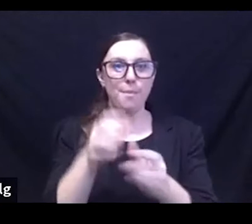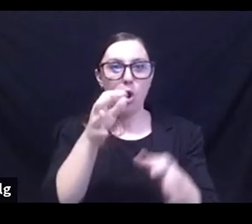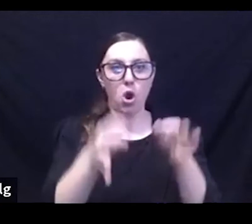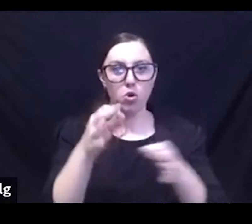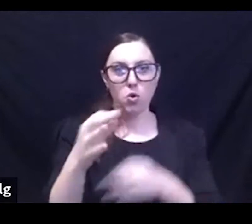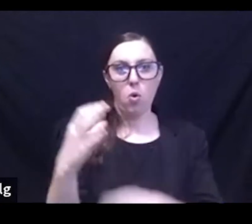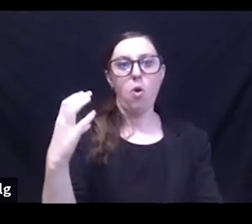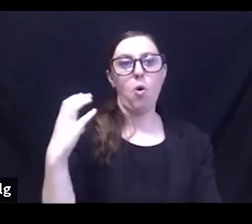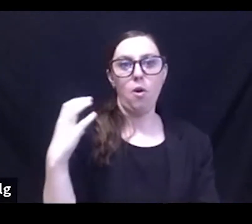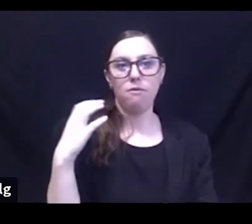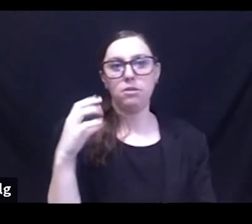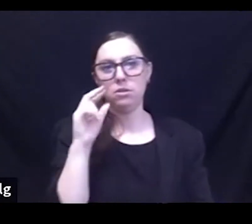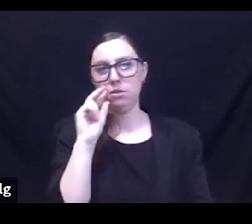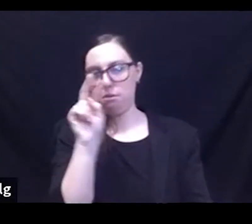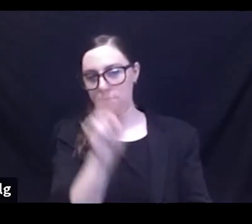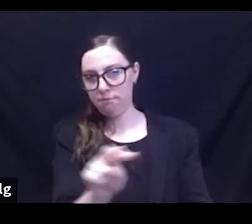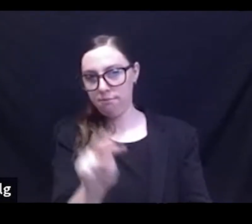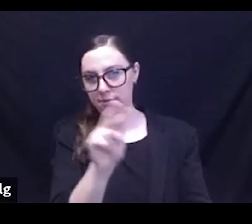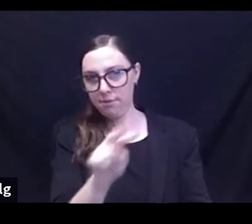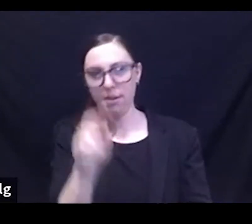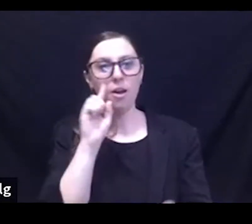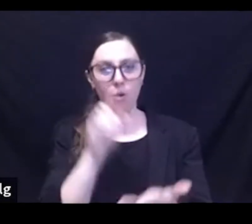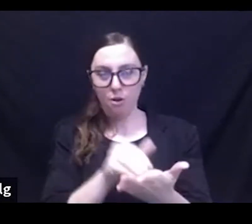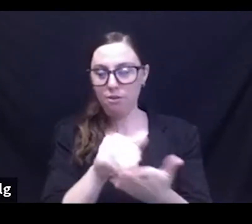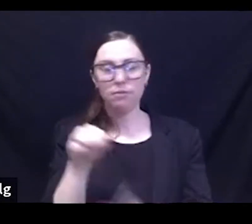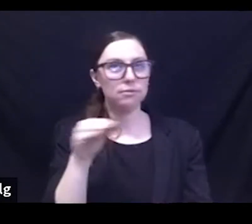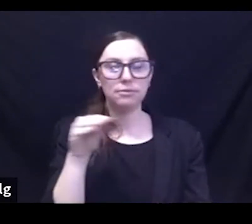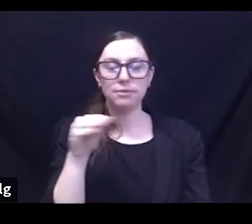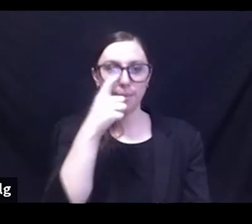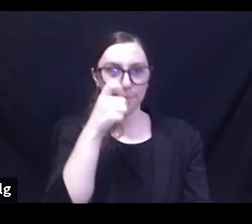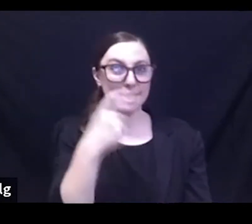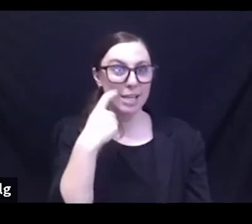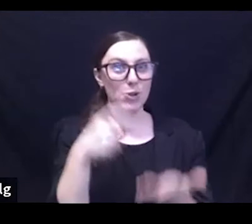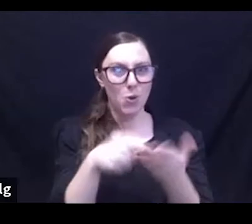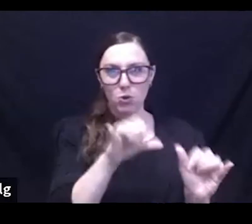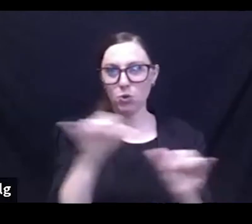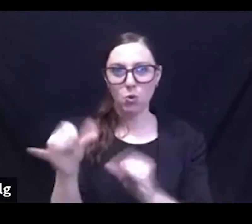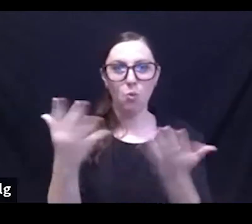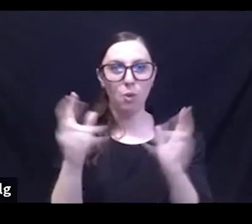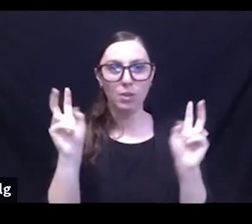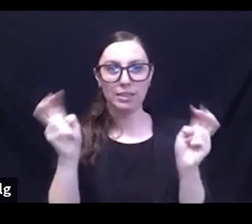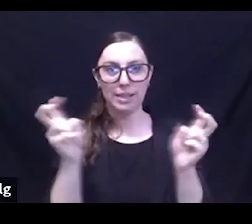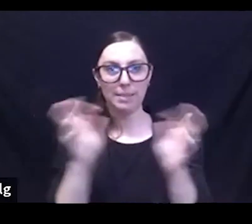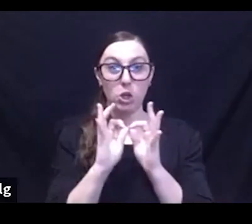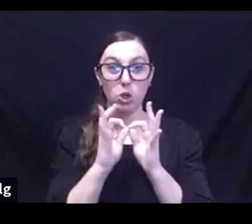intently and oftentimes shaking his head because he, too, saw that what was being interpreted was, in fact,